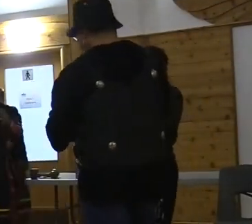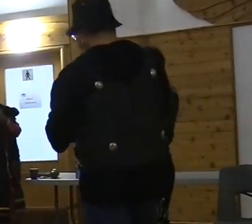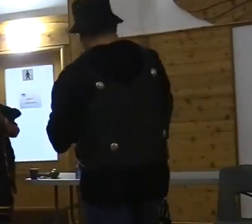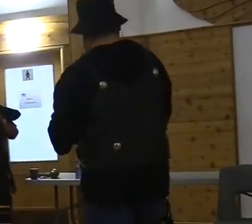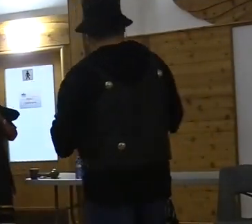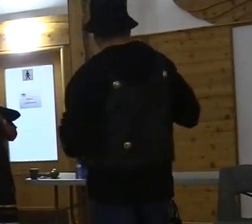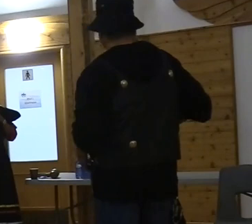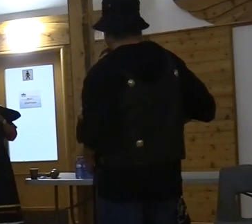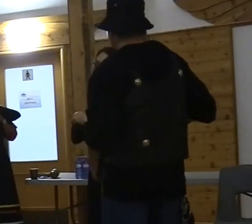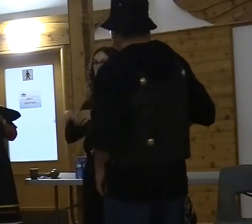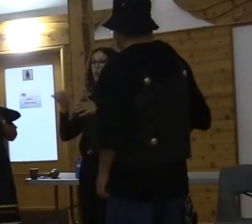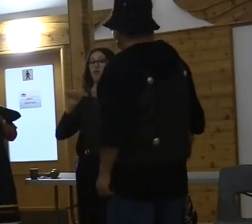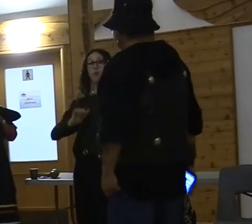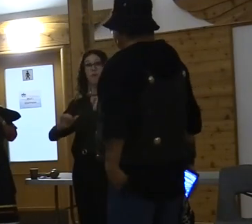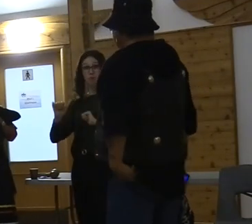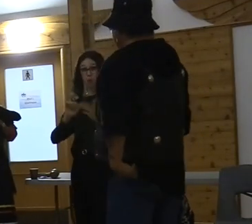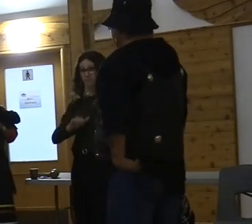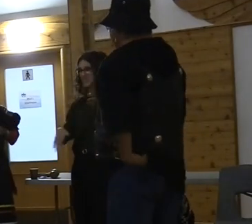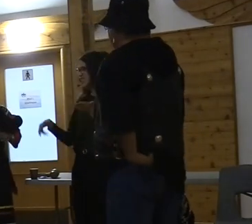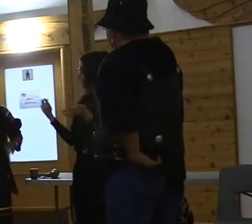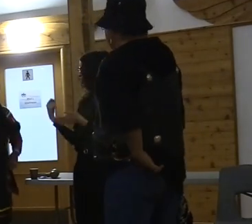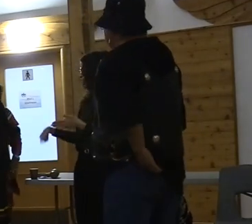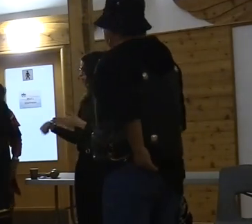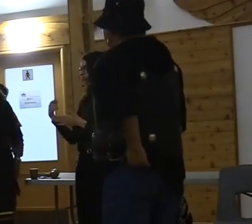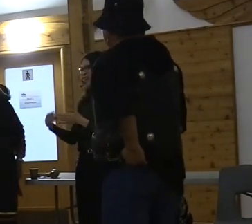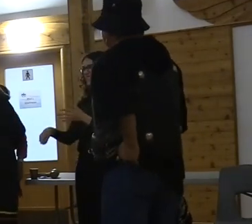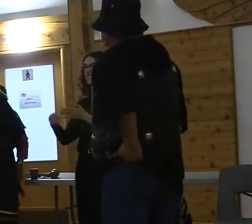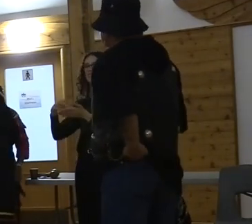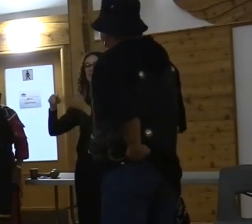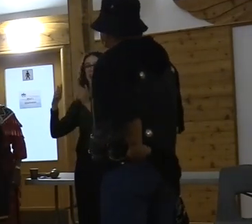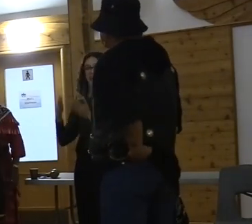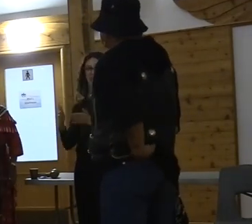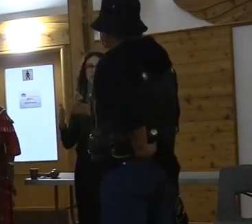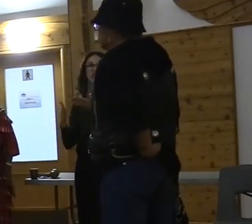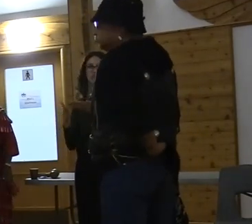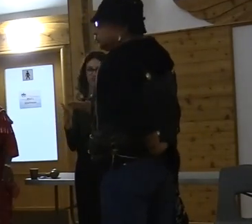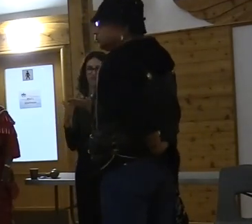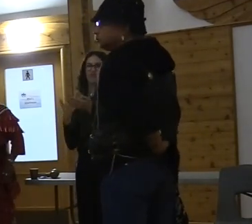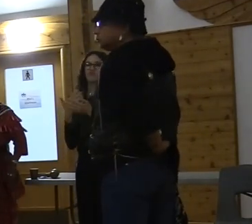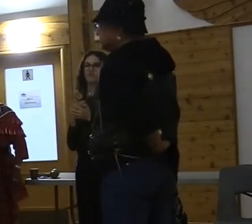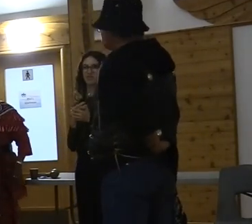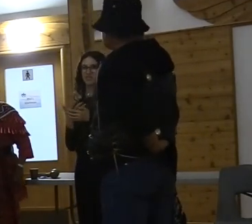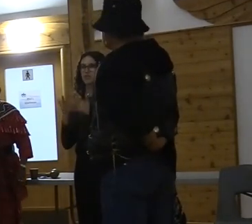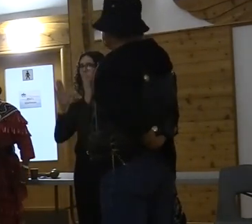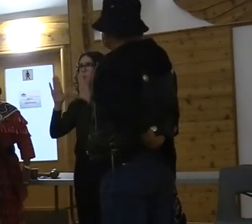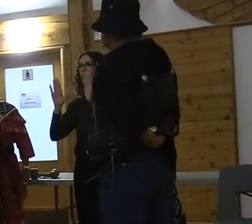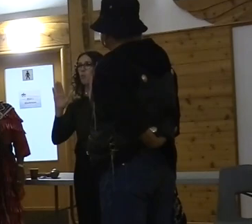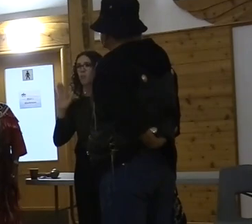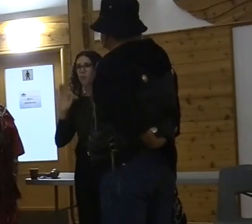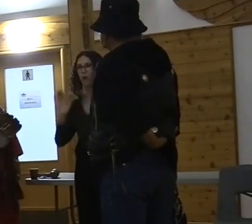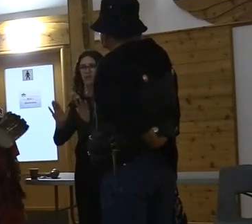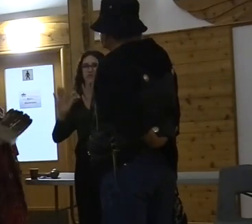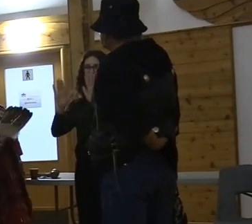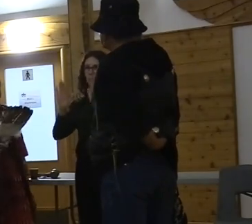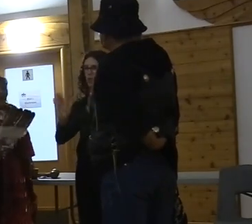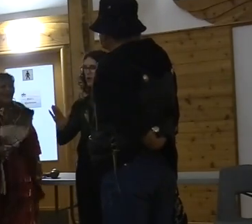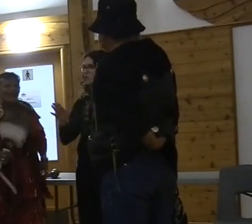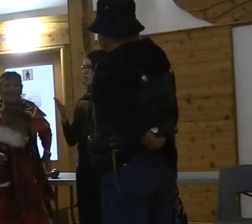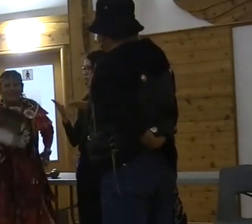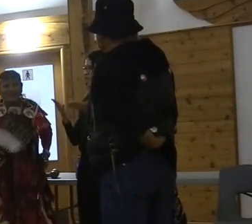and those drummers singing that song, you know it's important that we thank them also for their gifts